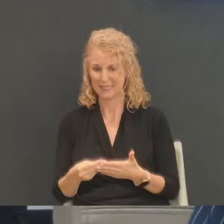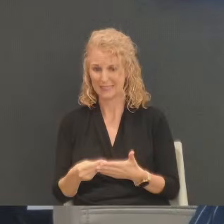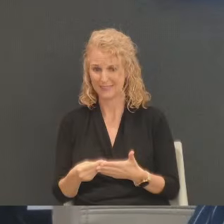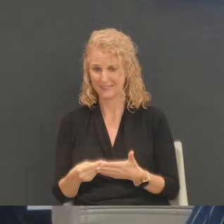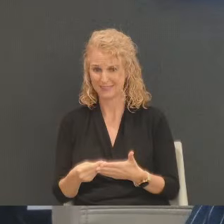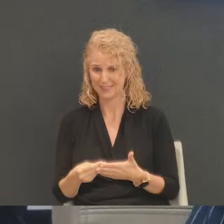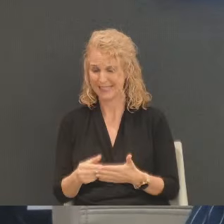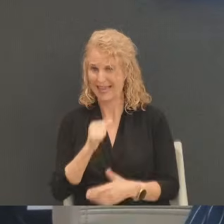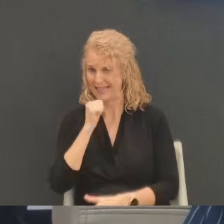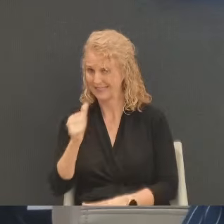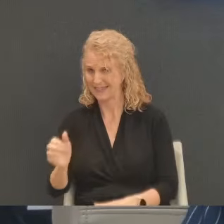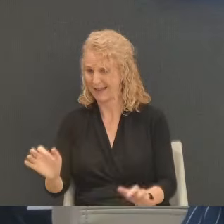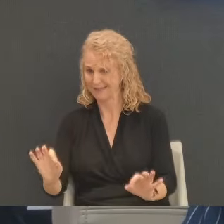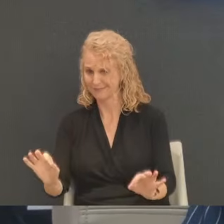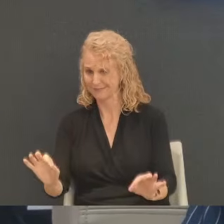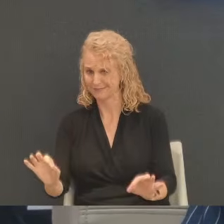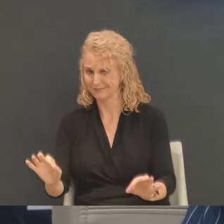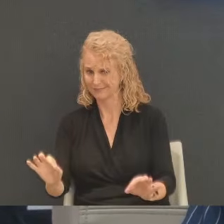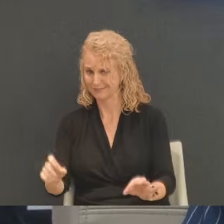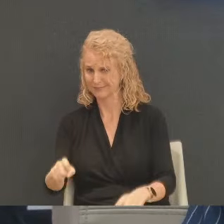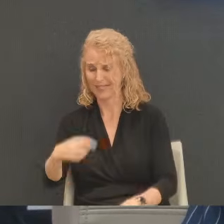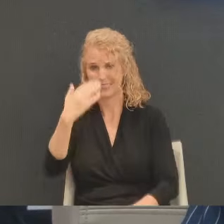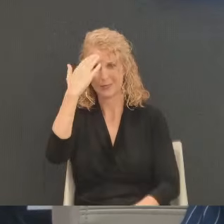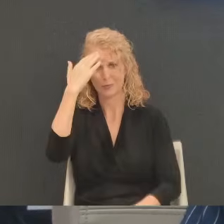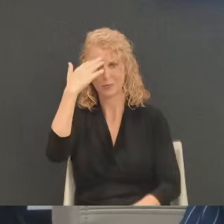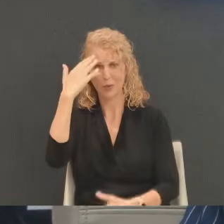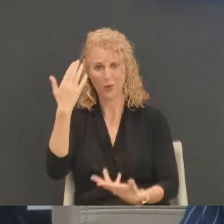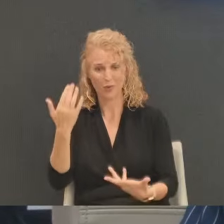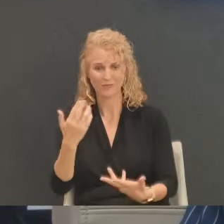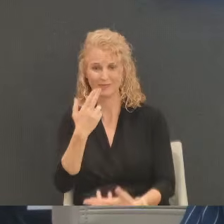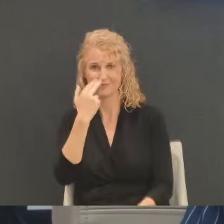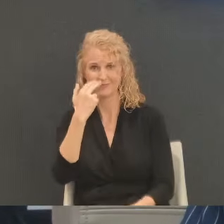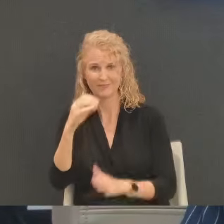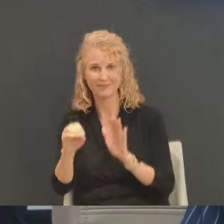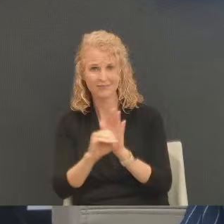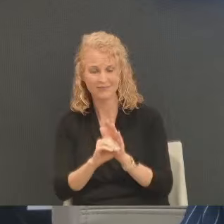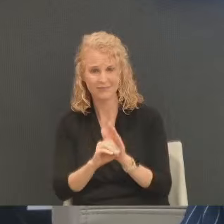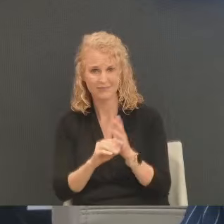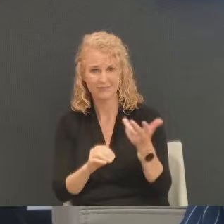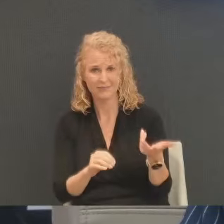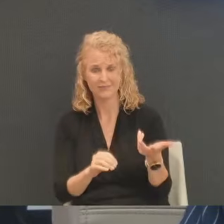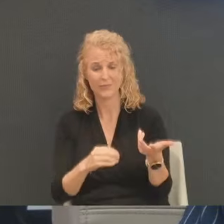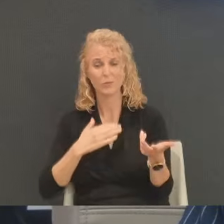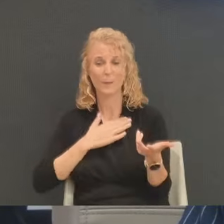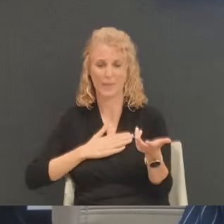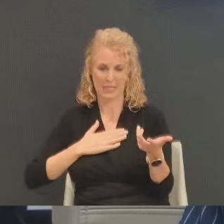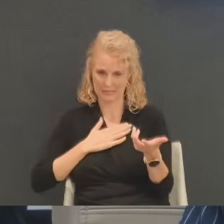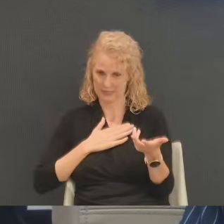and we need to know what the heck is going on. So, please, those are some questions I wanted